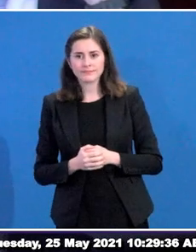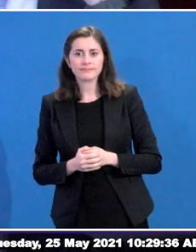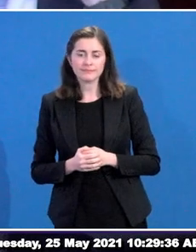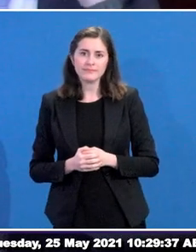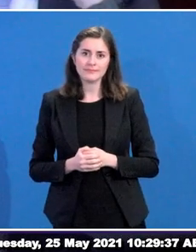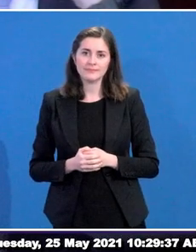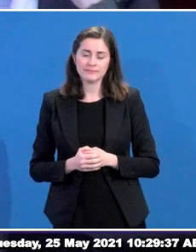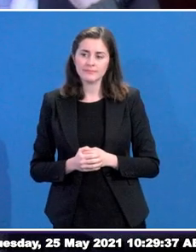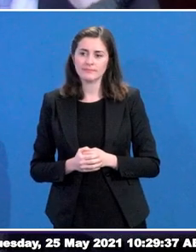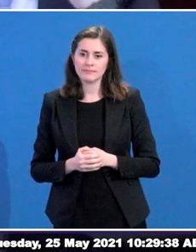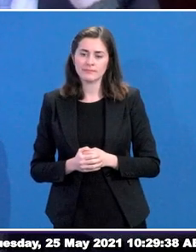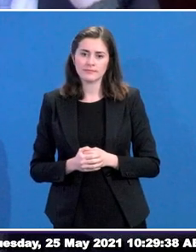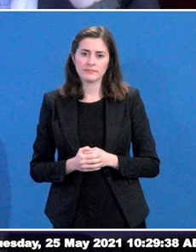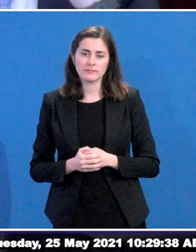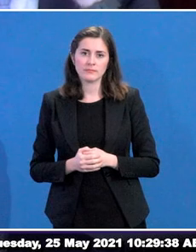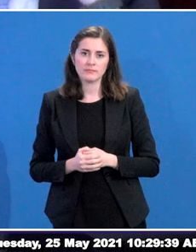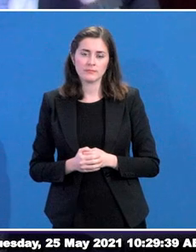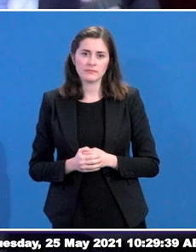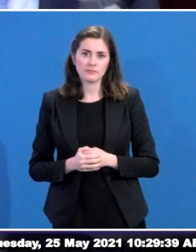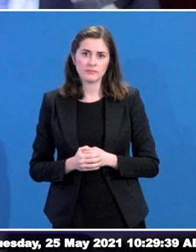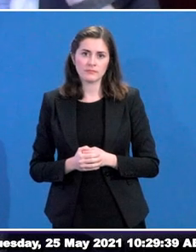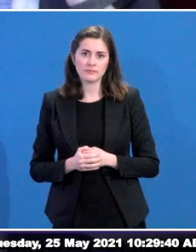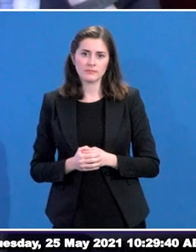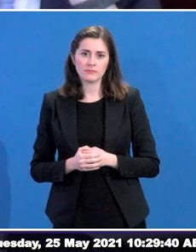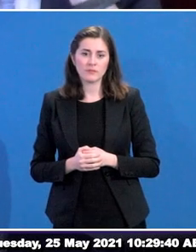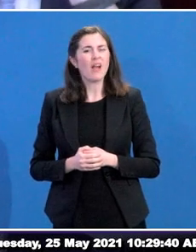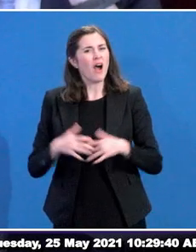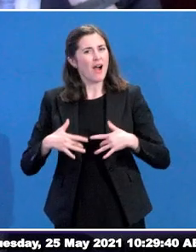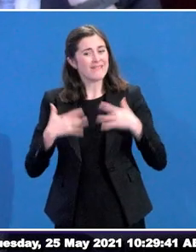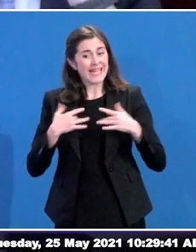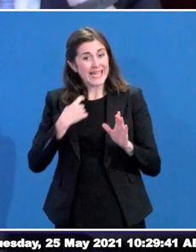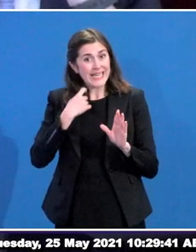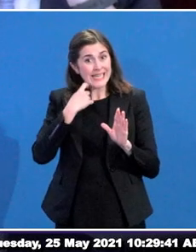some changes, you know, even more so next year when I return to work